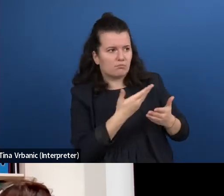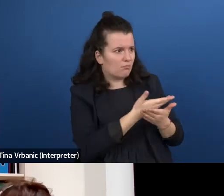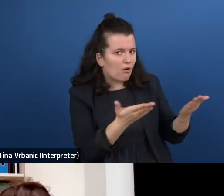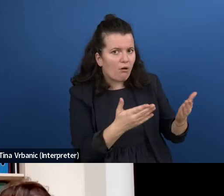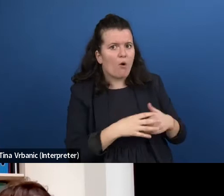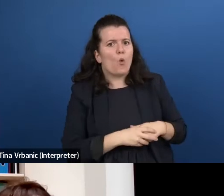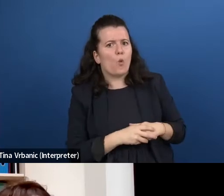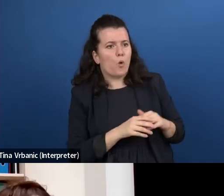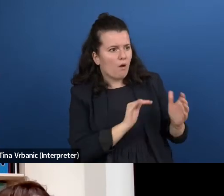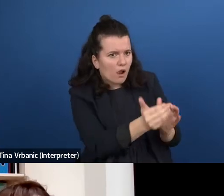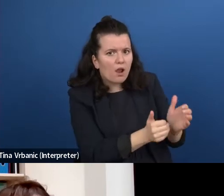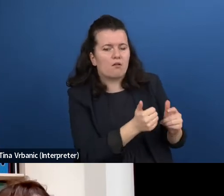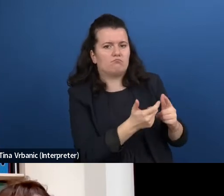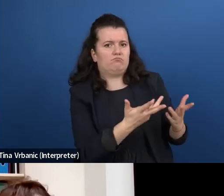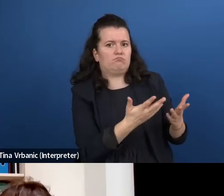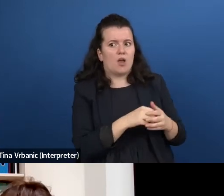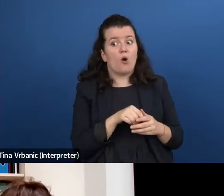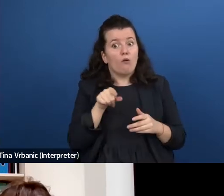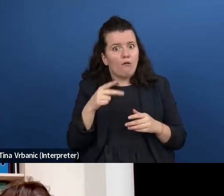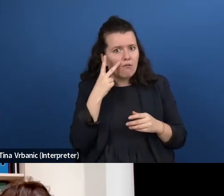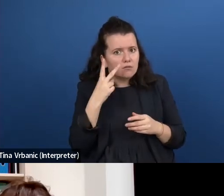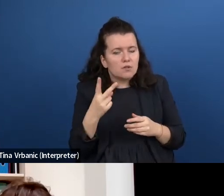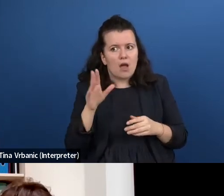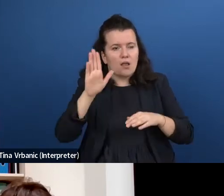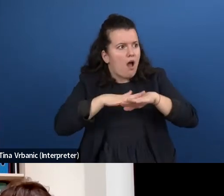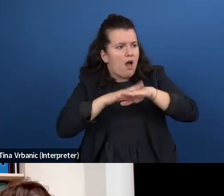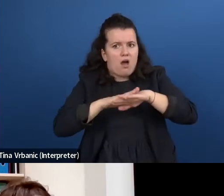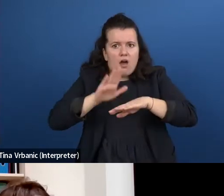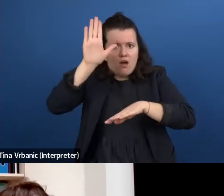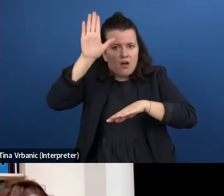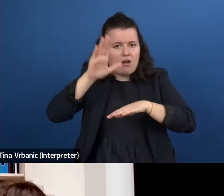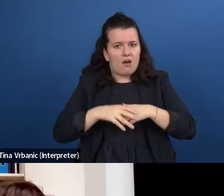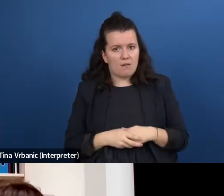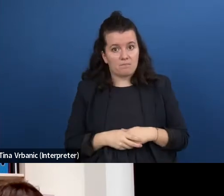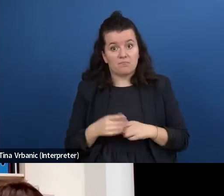A lot of calls from organizations, mostly from Civil Society,